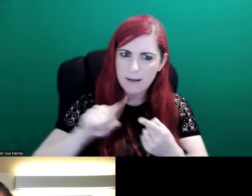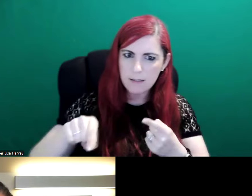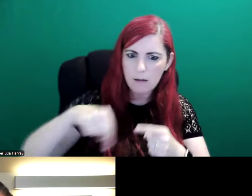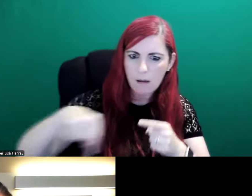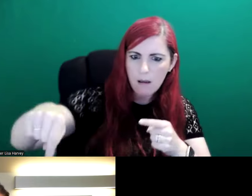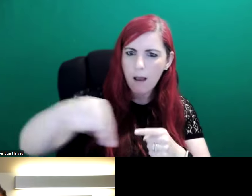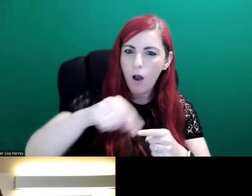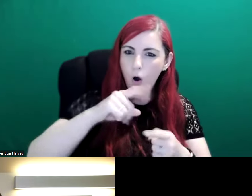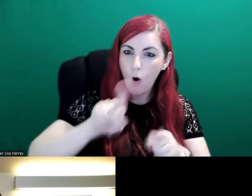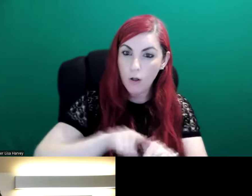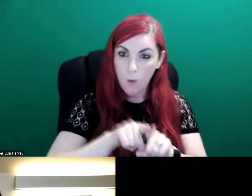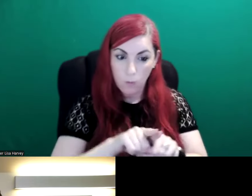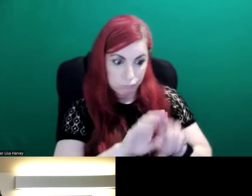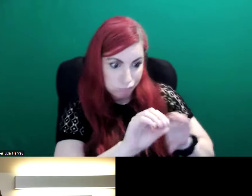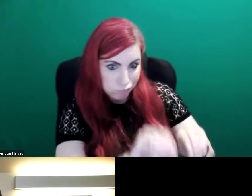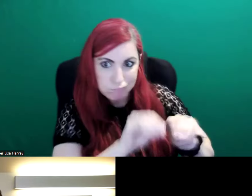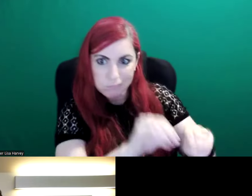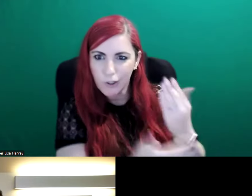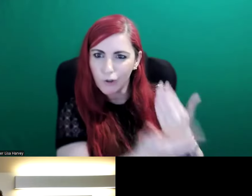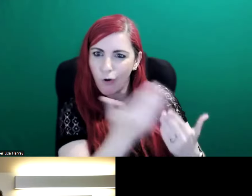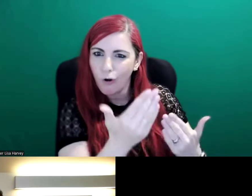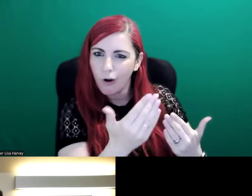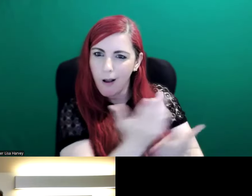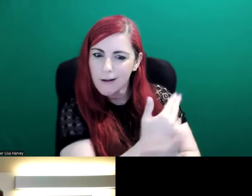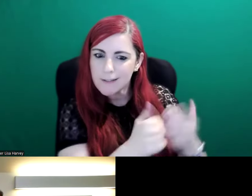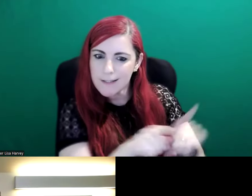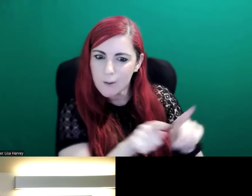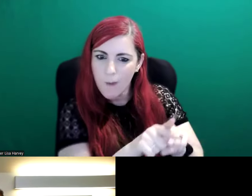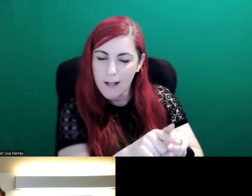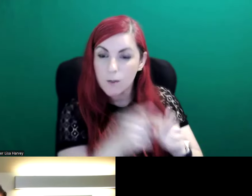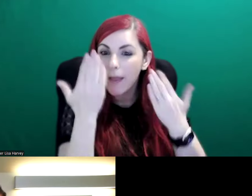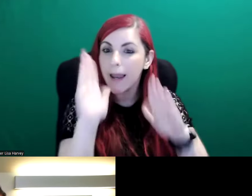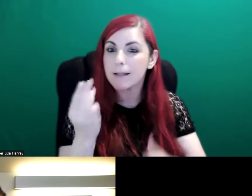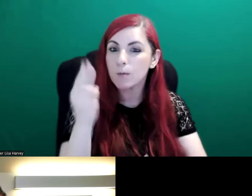generation. So the last image I showed was of Evie Hone at the Irish exhibition of